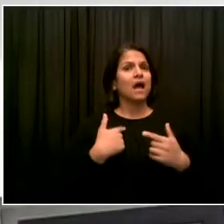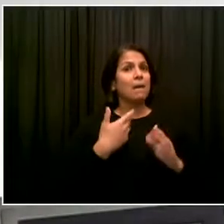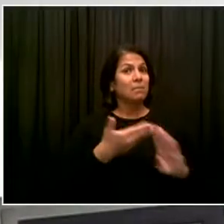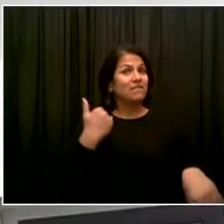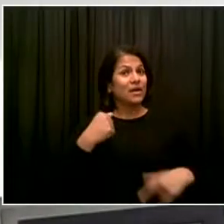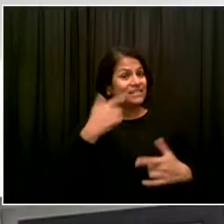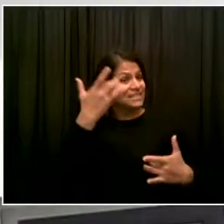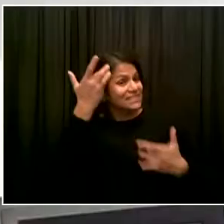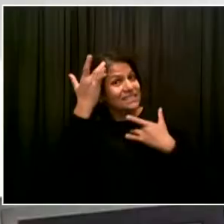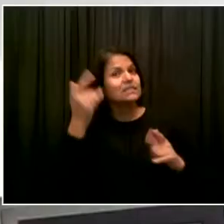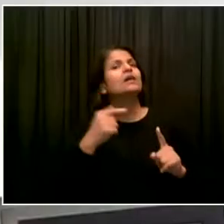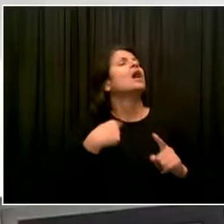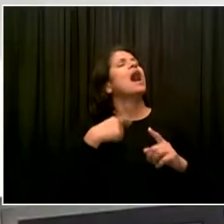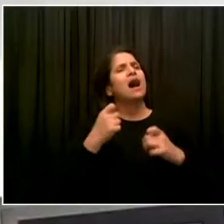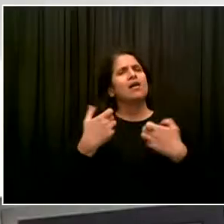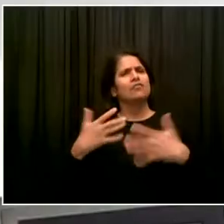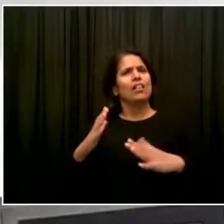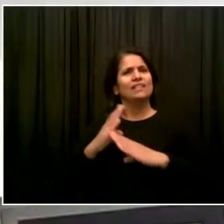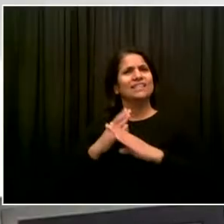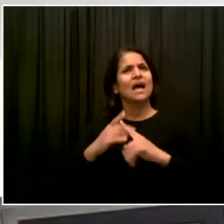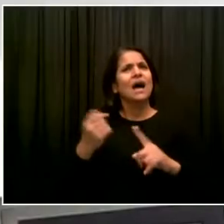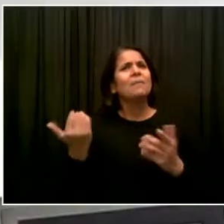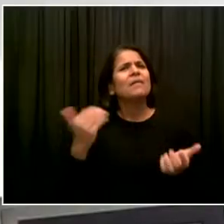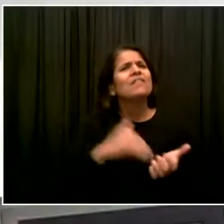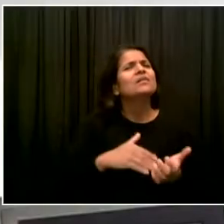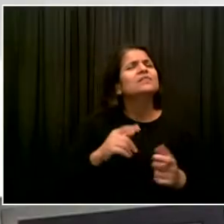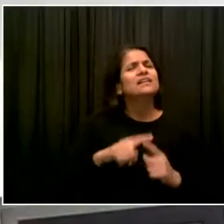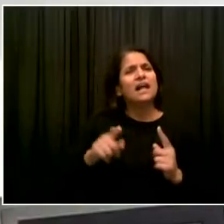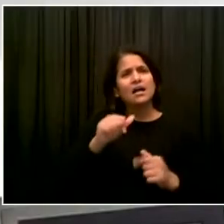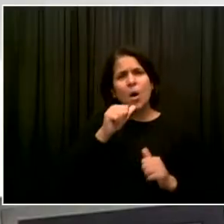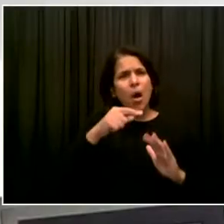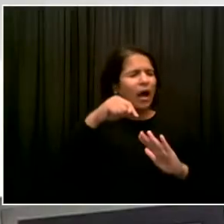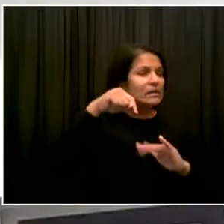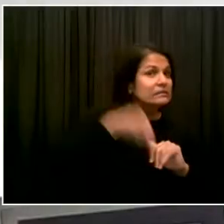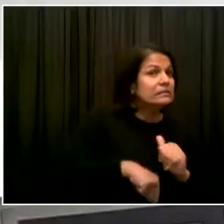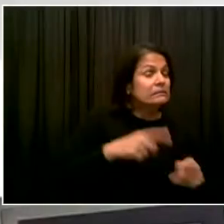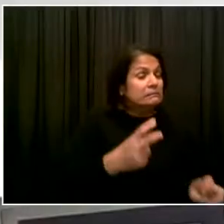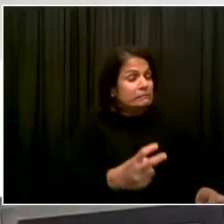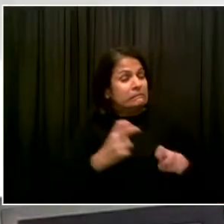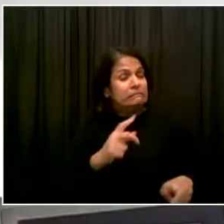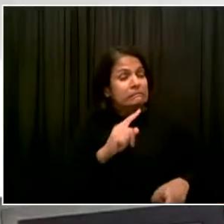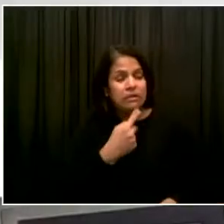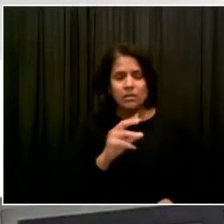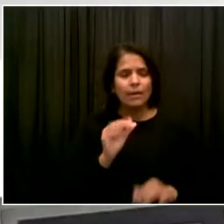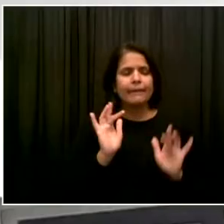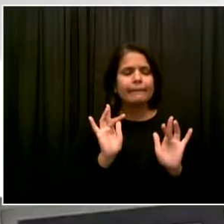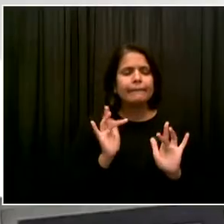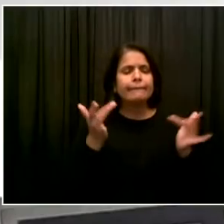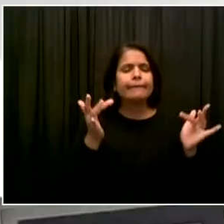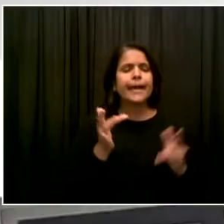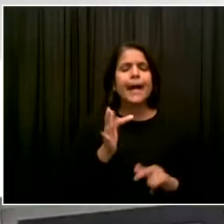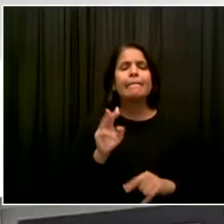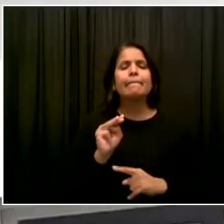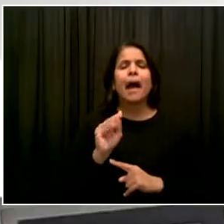THEY HAVE IMMUNITY OR THEY HAVE PRIOR EXPOSURE TO THE VIRUS AND DO NOT